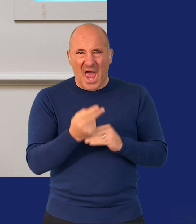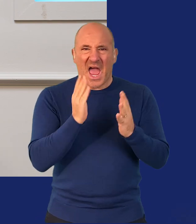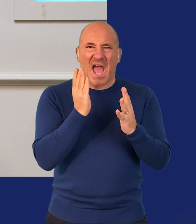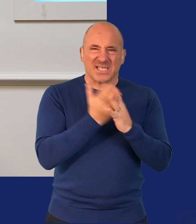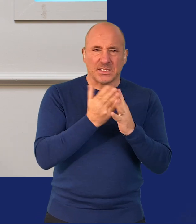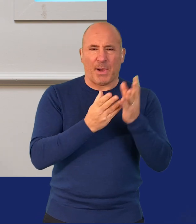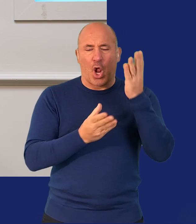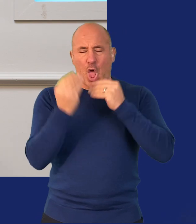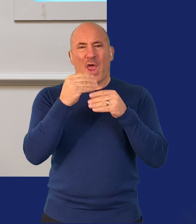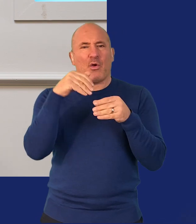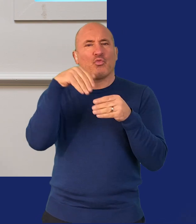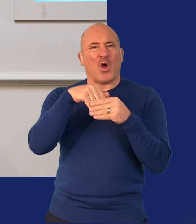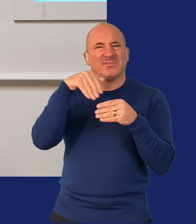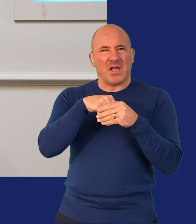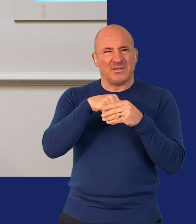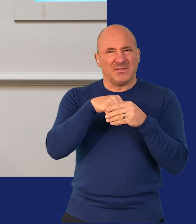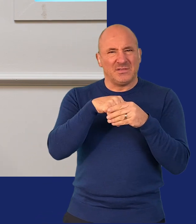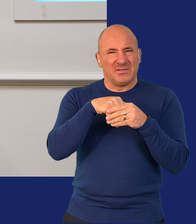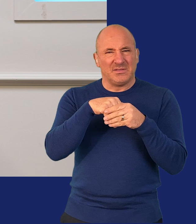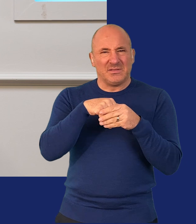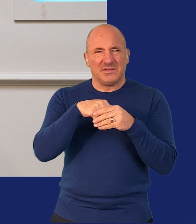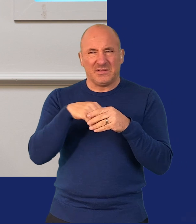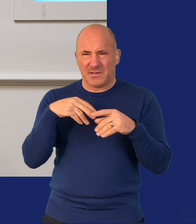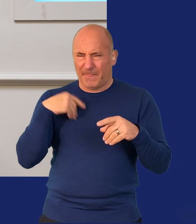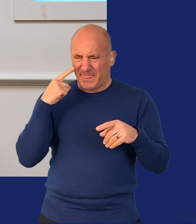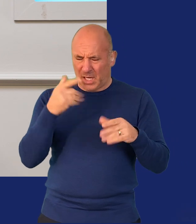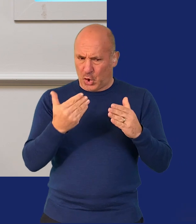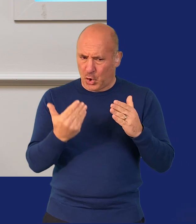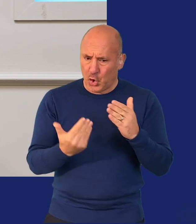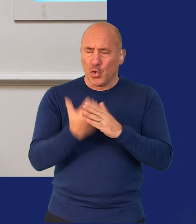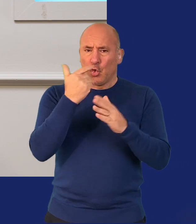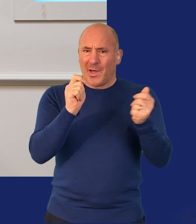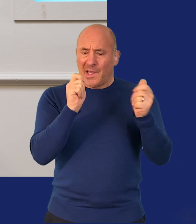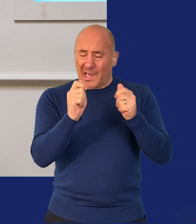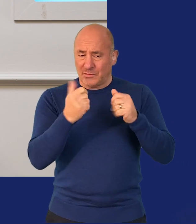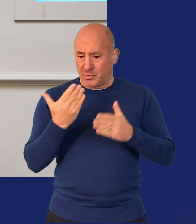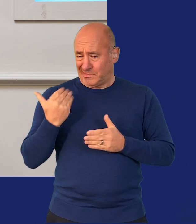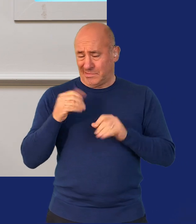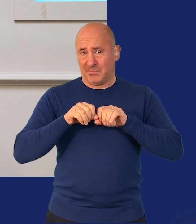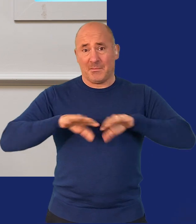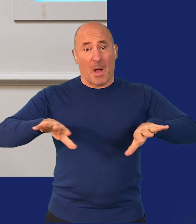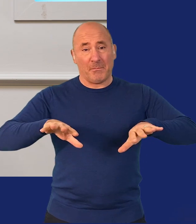think I'm right in saying that there's just been a new edition come out. That is, that is incredibly helpful. That's like my go to.